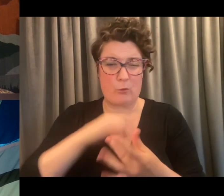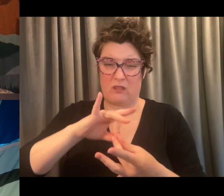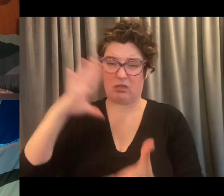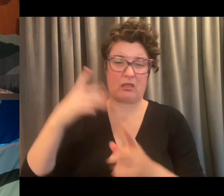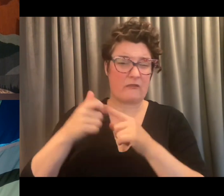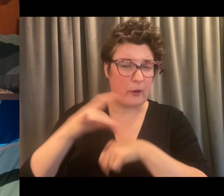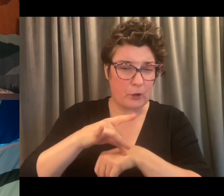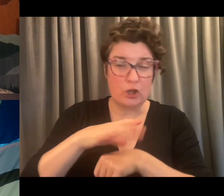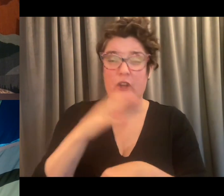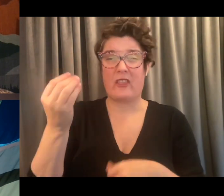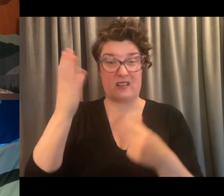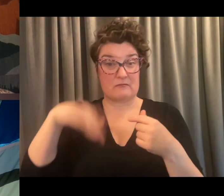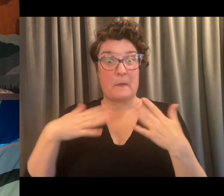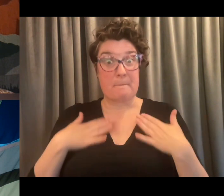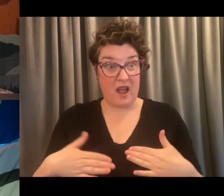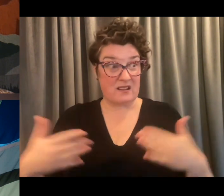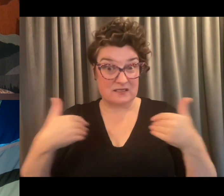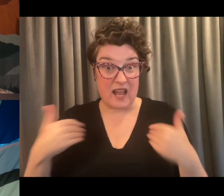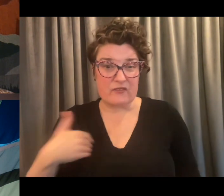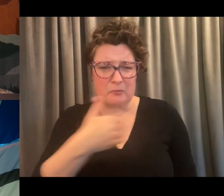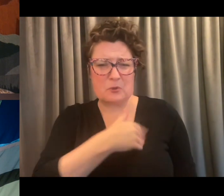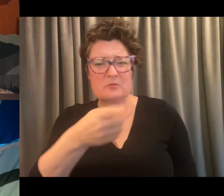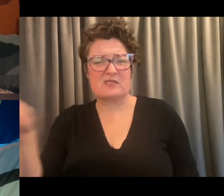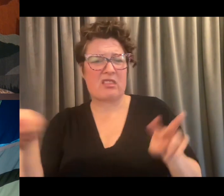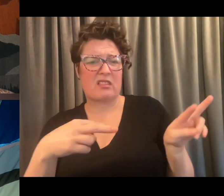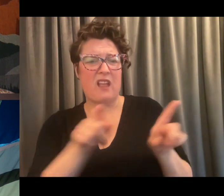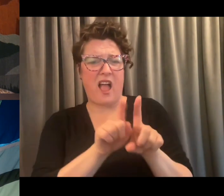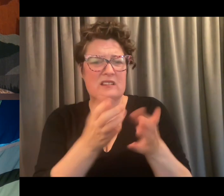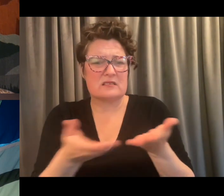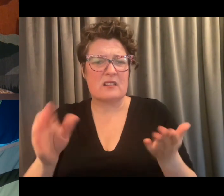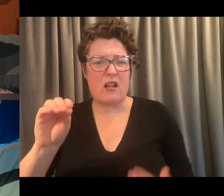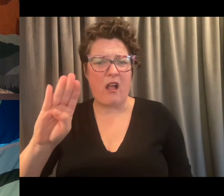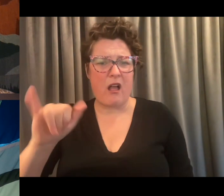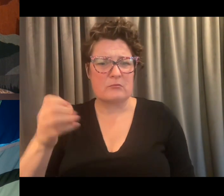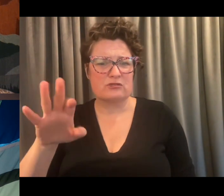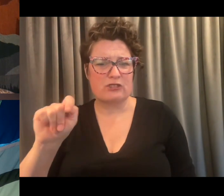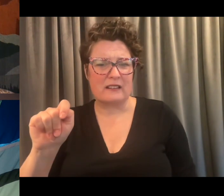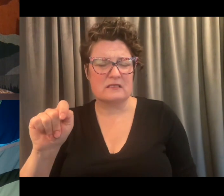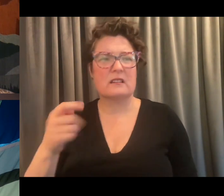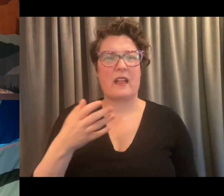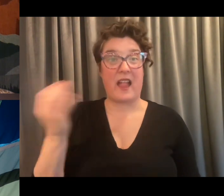are objectified and, um, and also the vulnerability of, of closing your eyes and